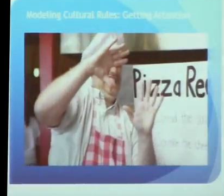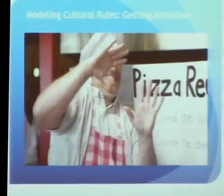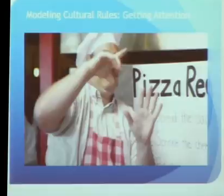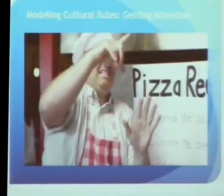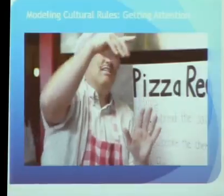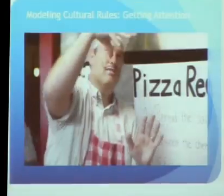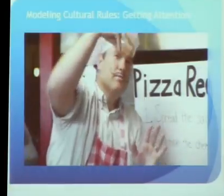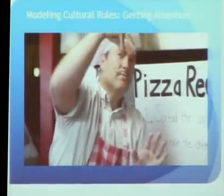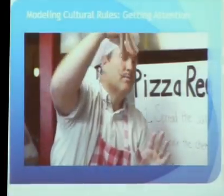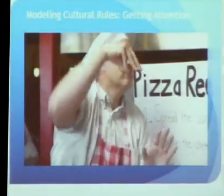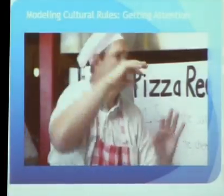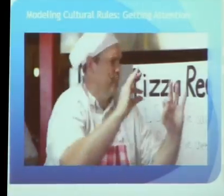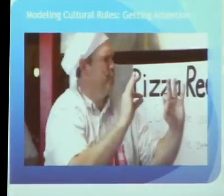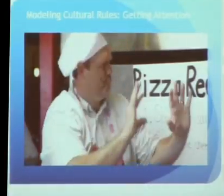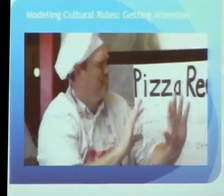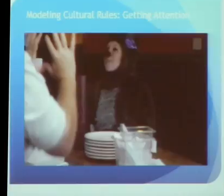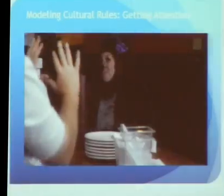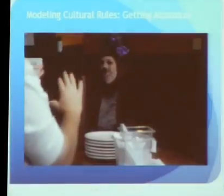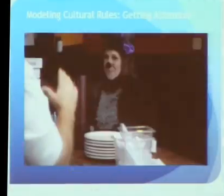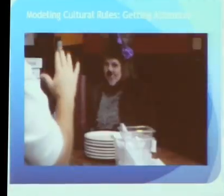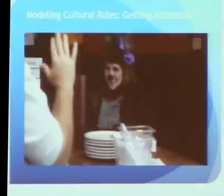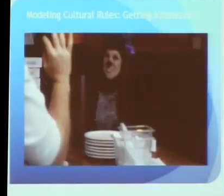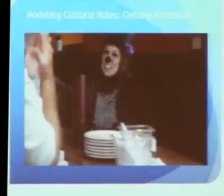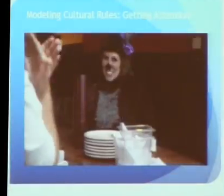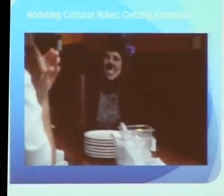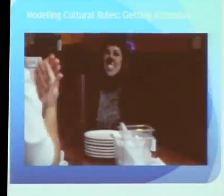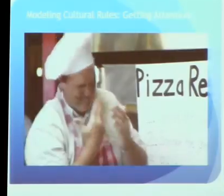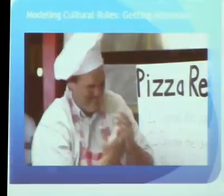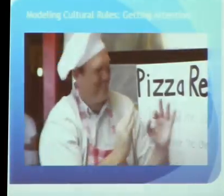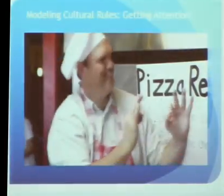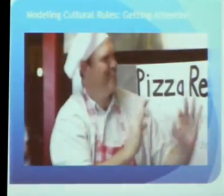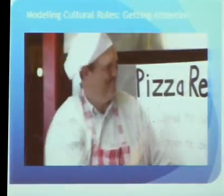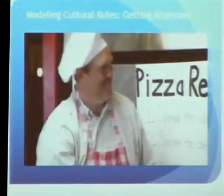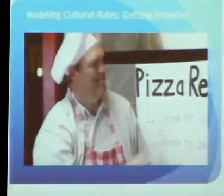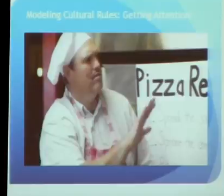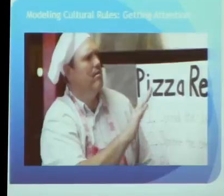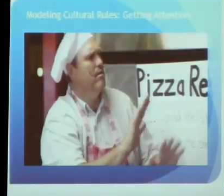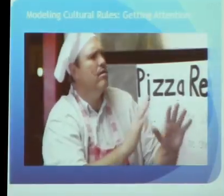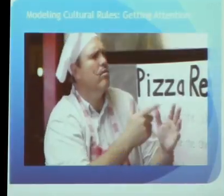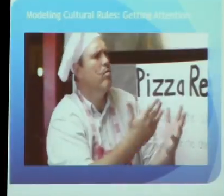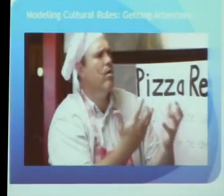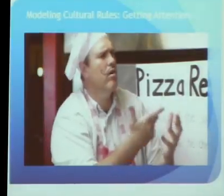Once or twice. That's all you need. There you go. Yeah. But, by the way, what do you want?